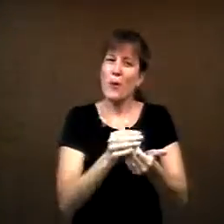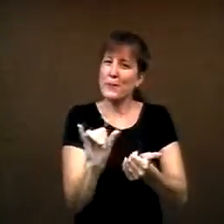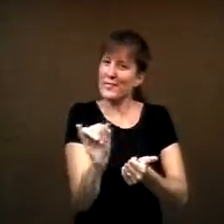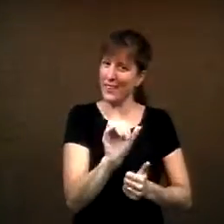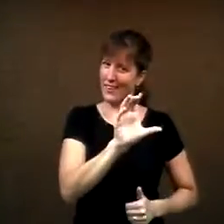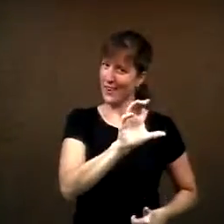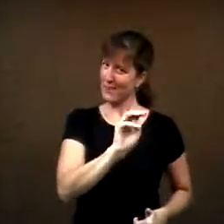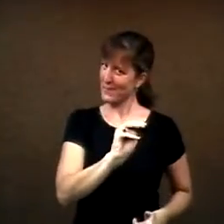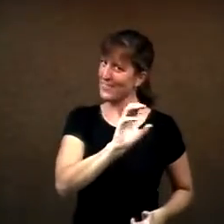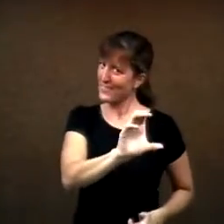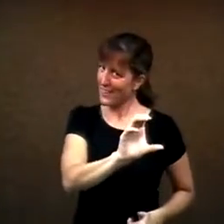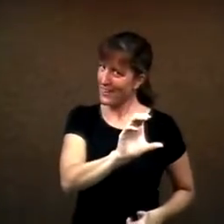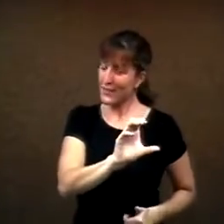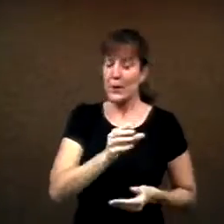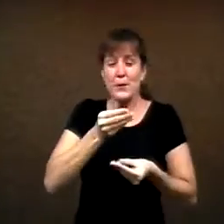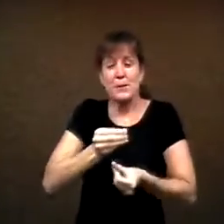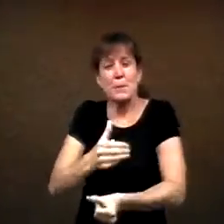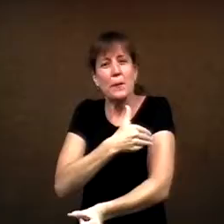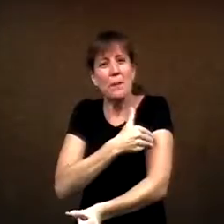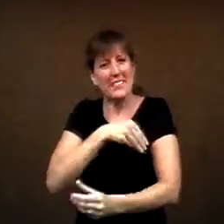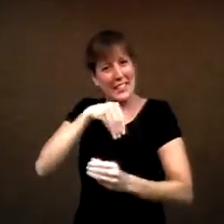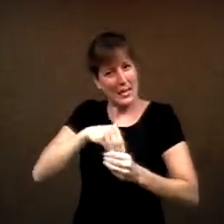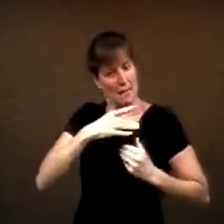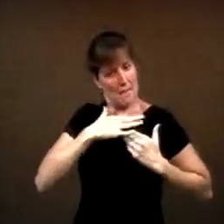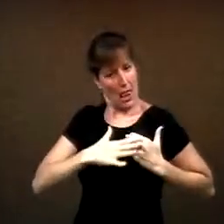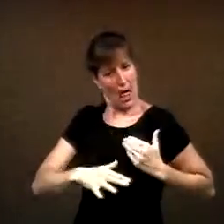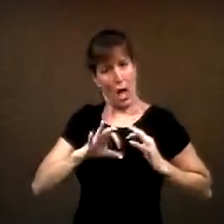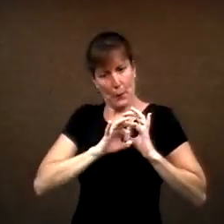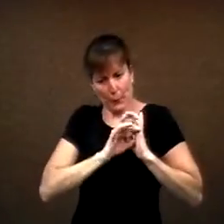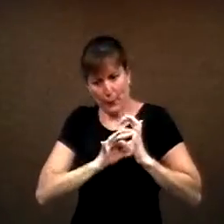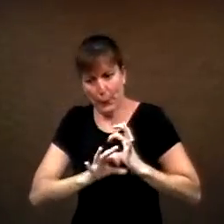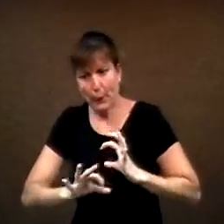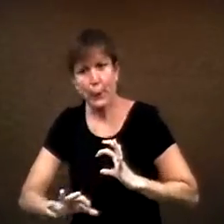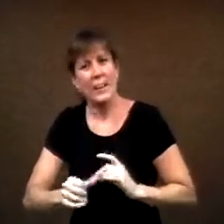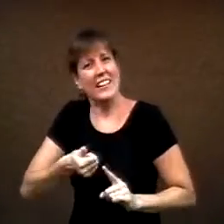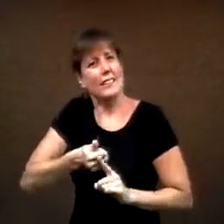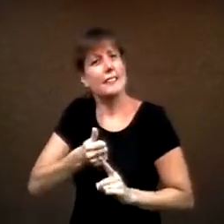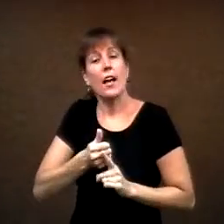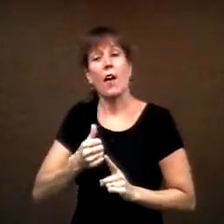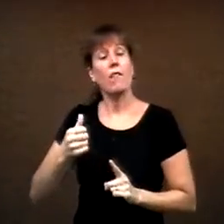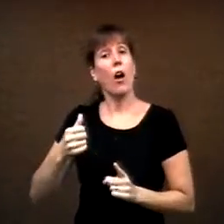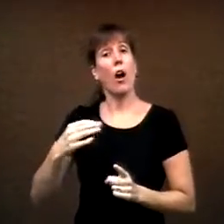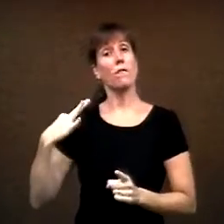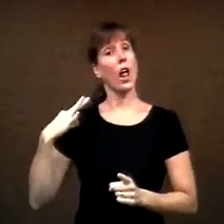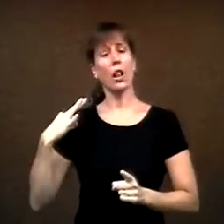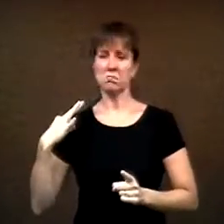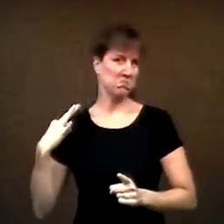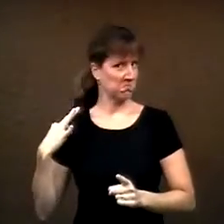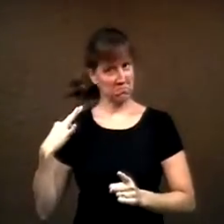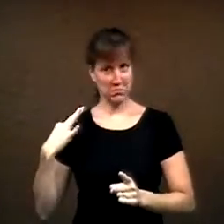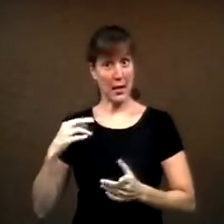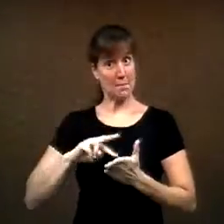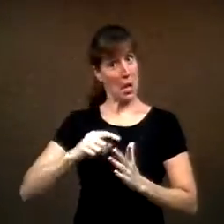muscle, in your blood vessels, is non-voluntary, that is, you can't consciously think about smooth muscle.